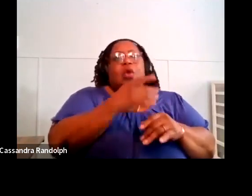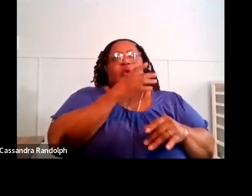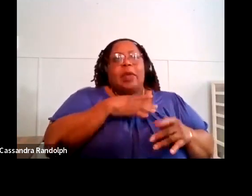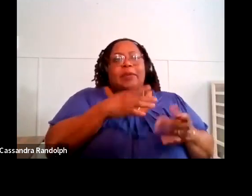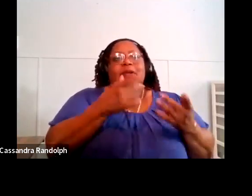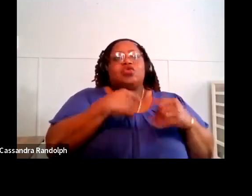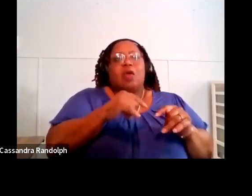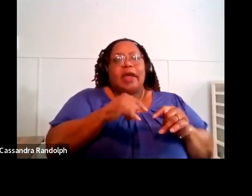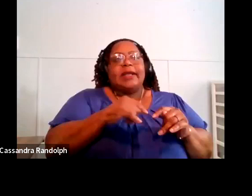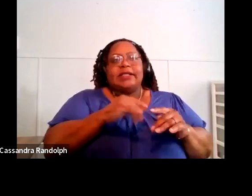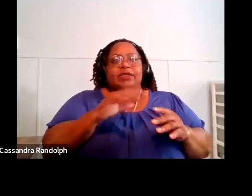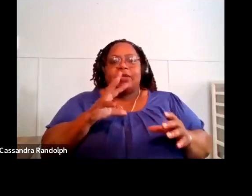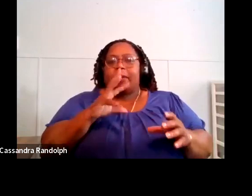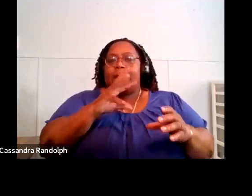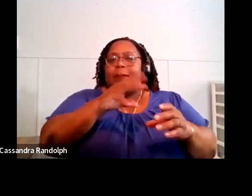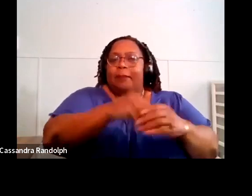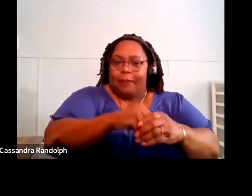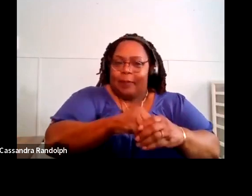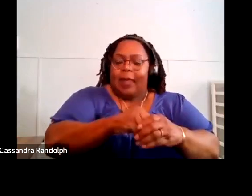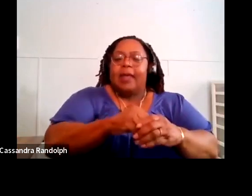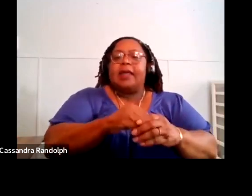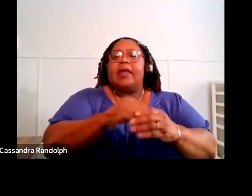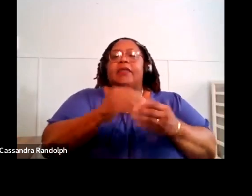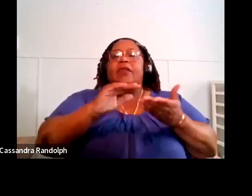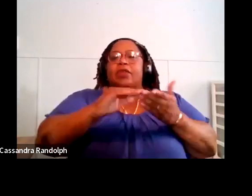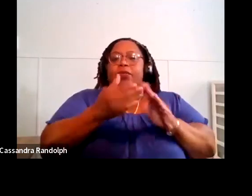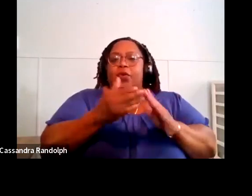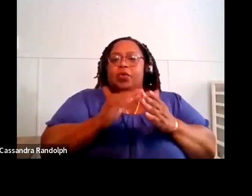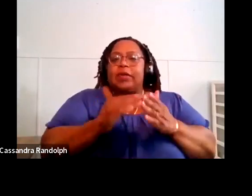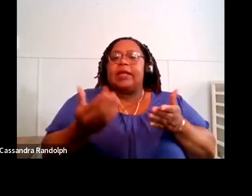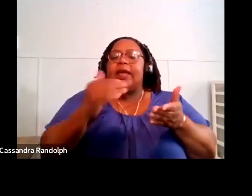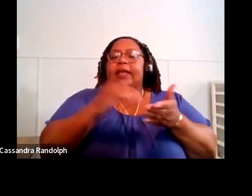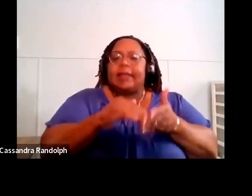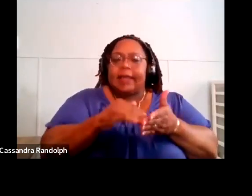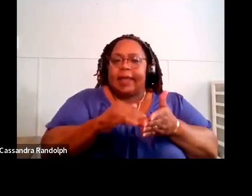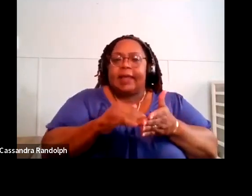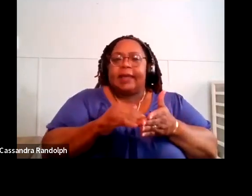formerly incarcerated. We did a lot of work in our two state correctional institutes with